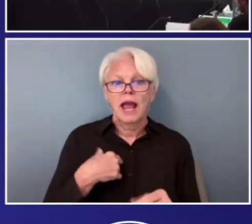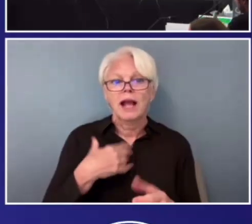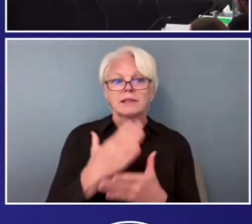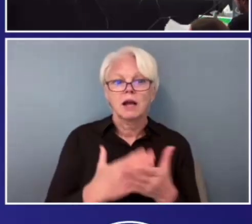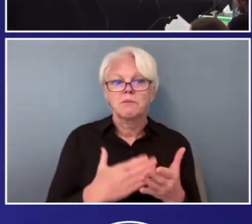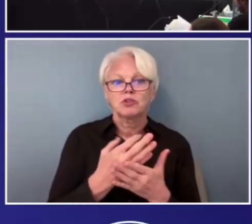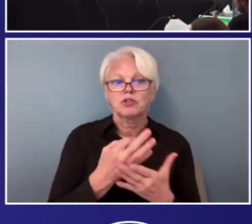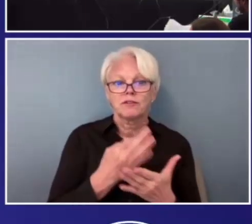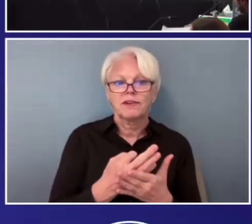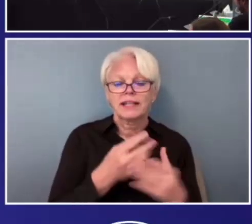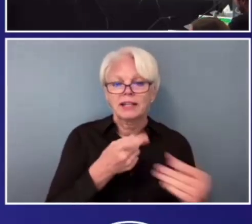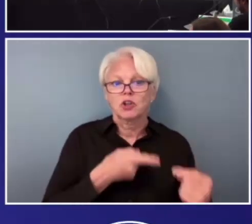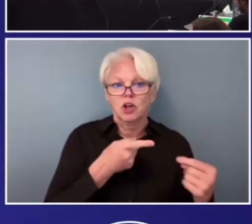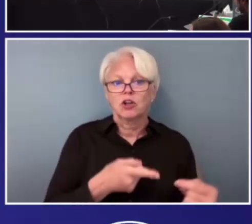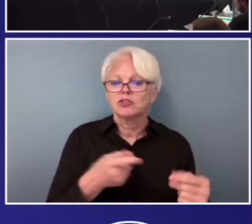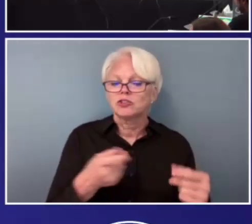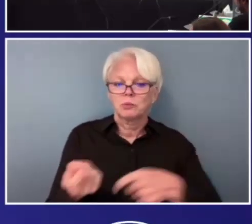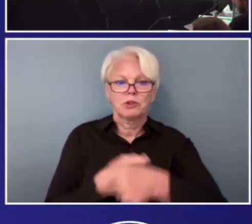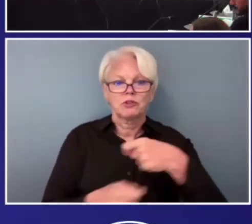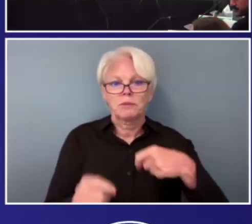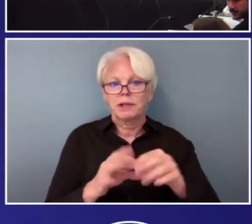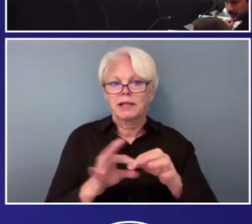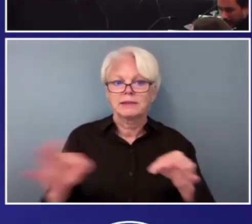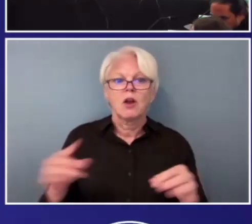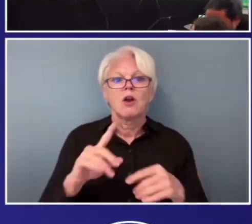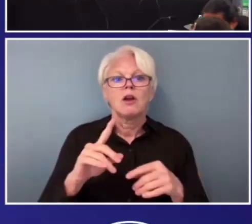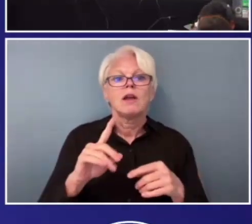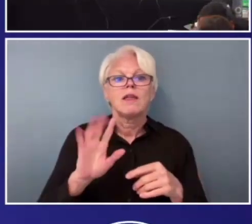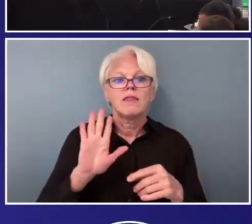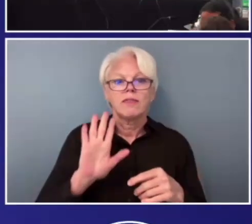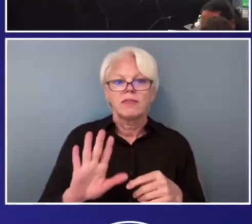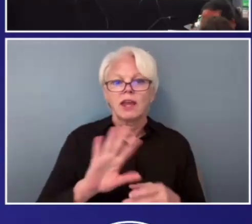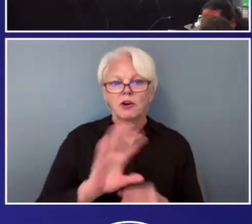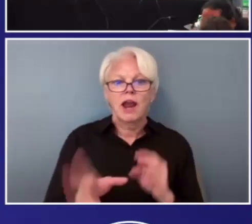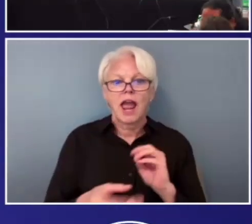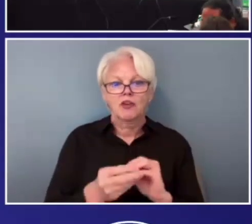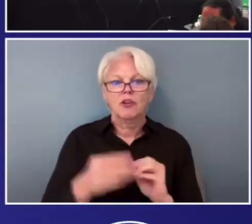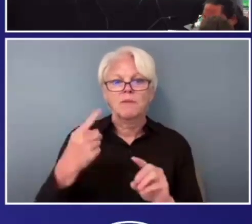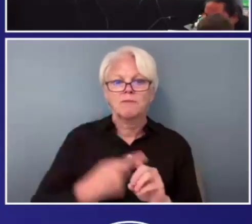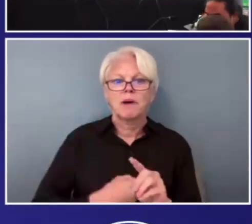and inserted the language when their aggregate monthly payment amount exceeds the applicable amount.